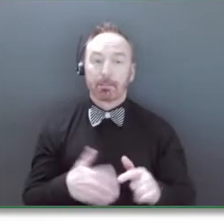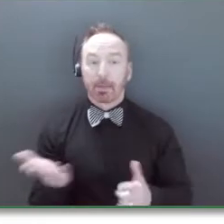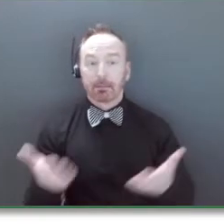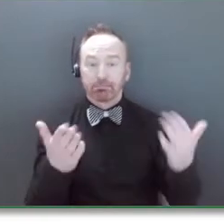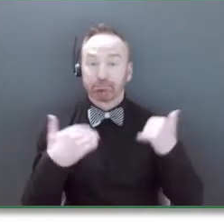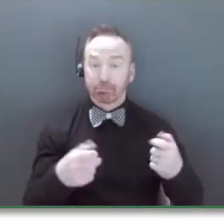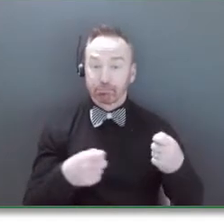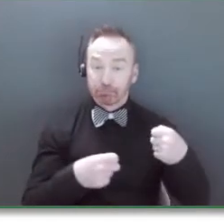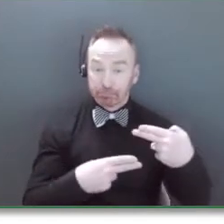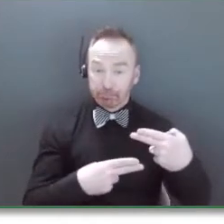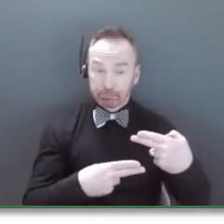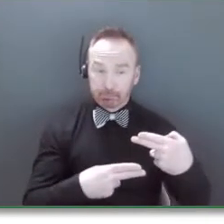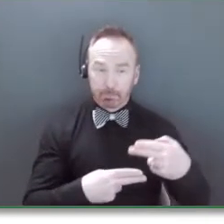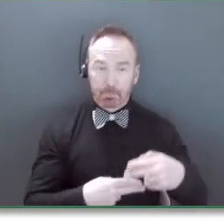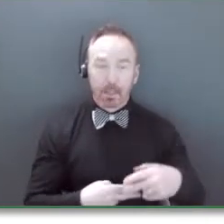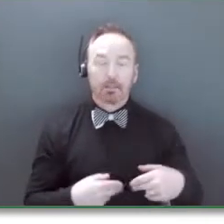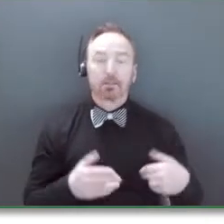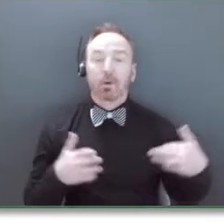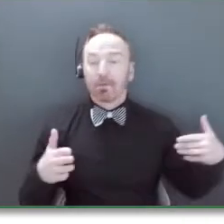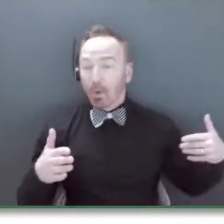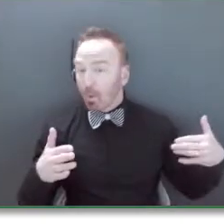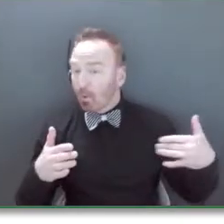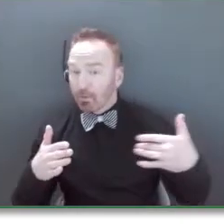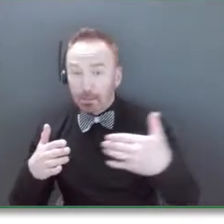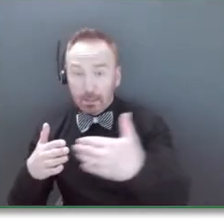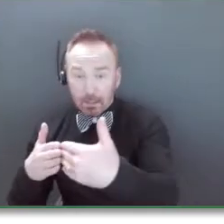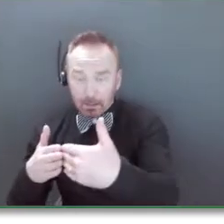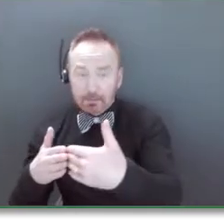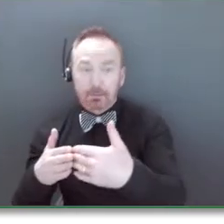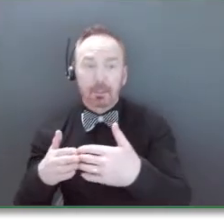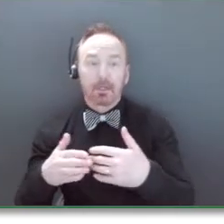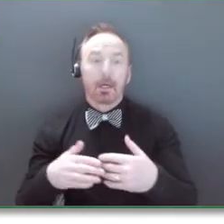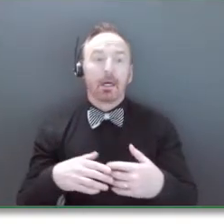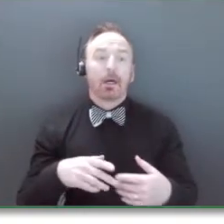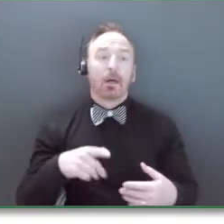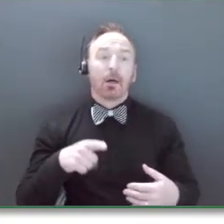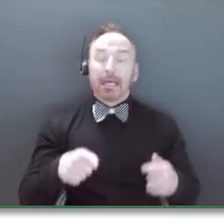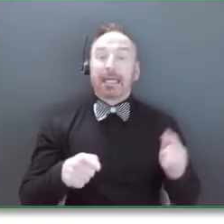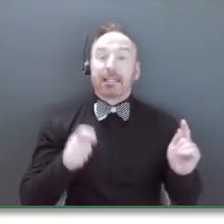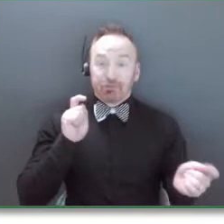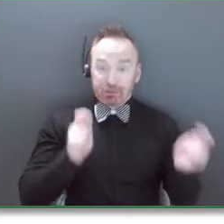Over the years we suggest subjected the trail rider to